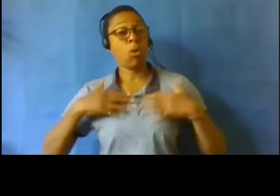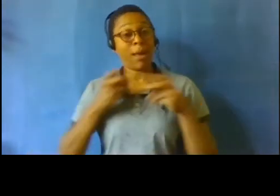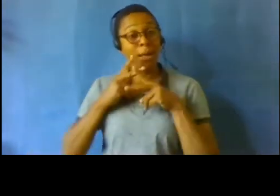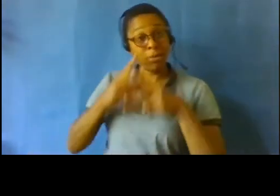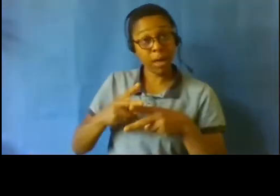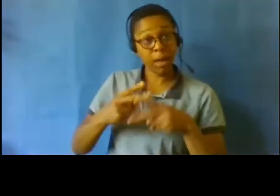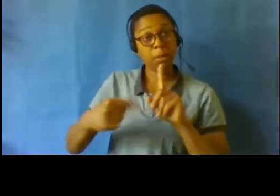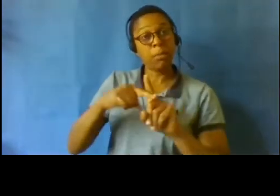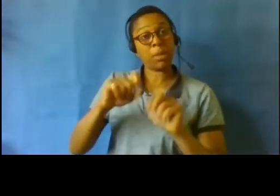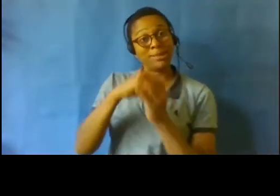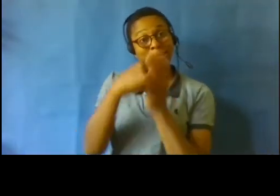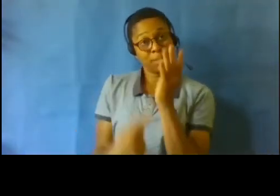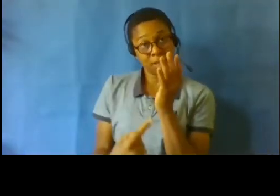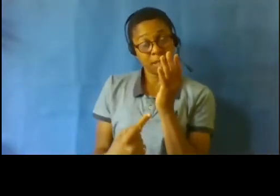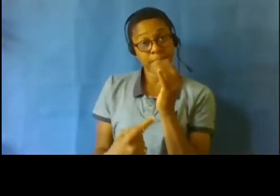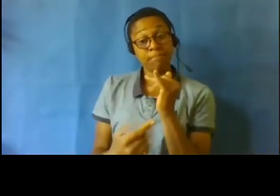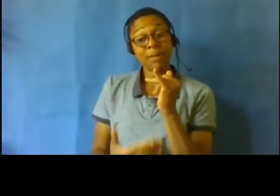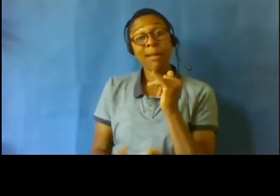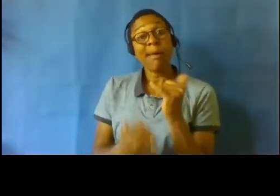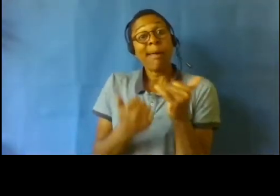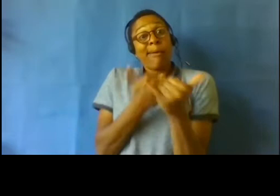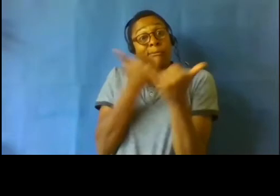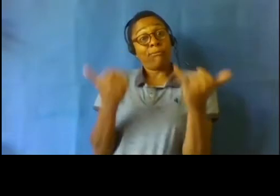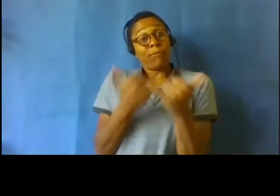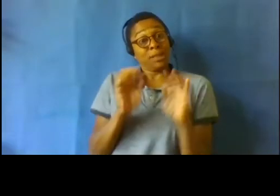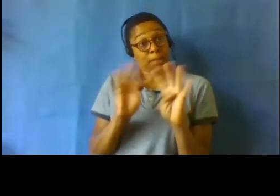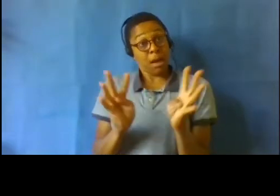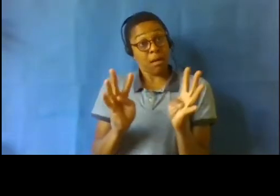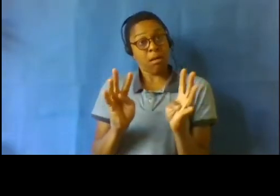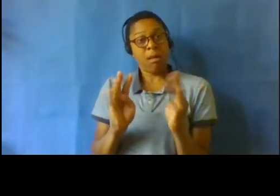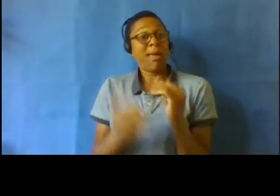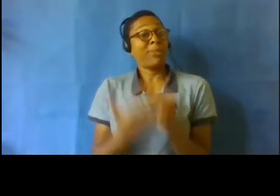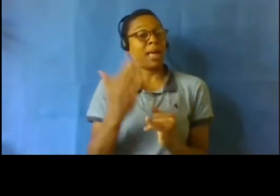presentations in all these panels the closing address of this event will be